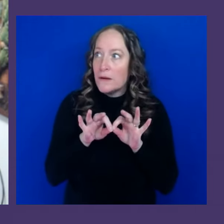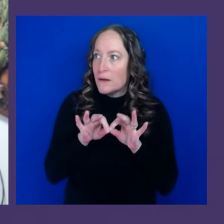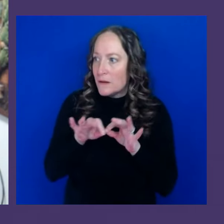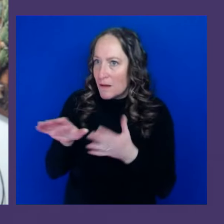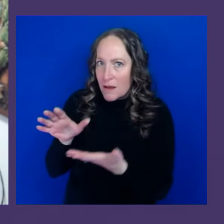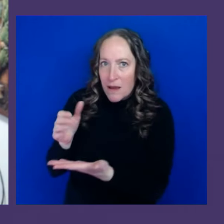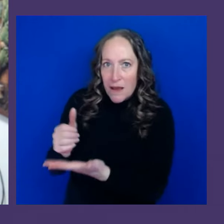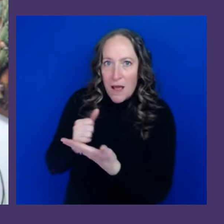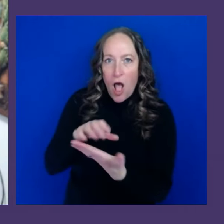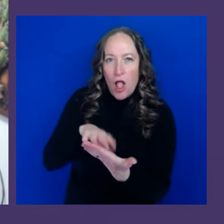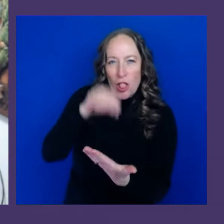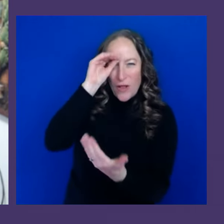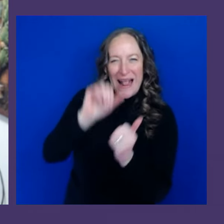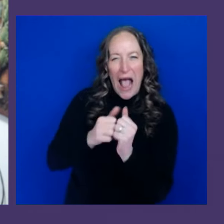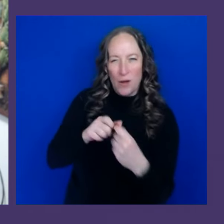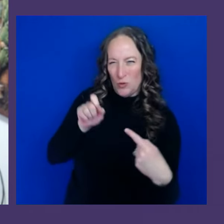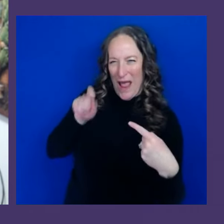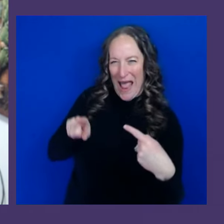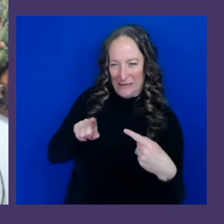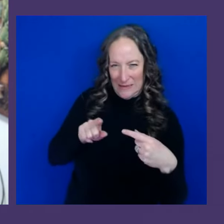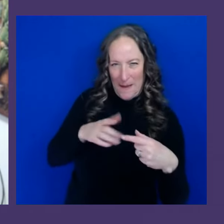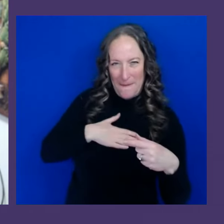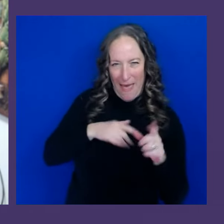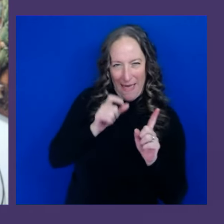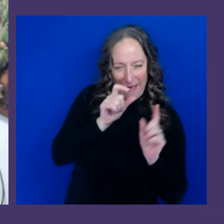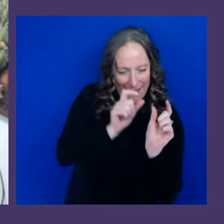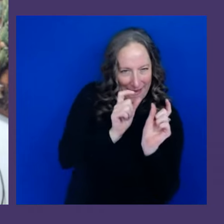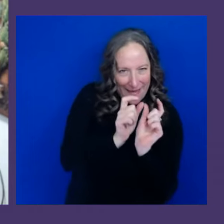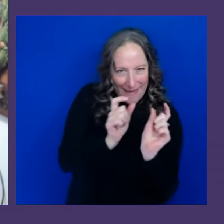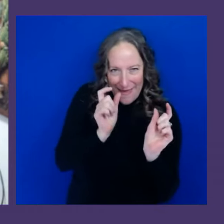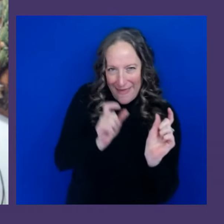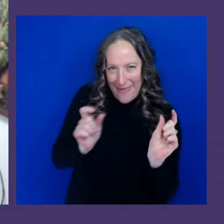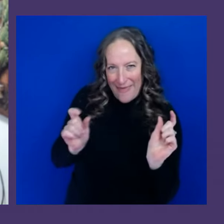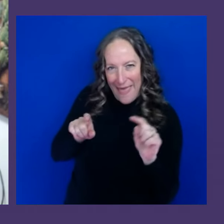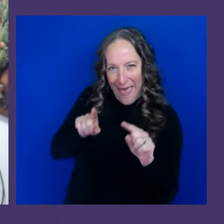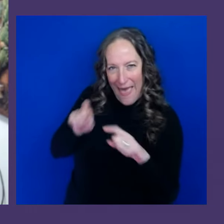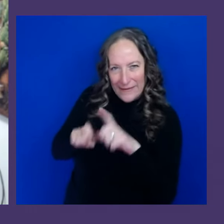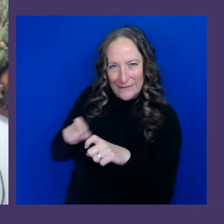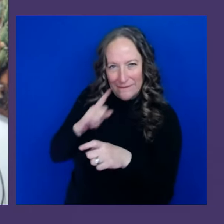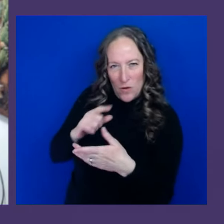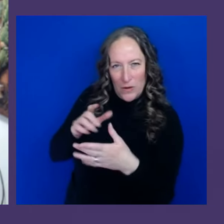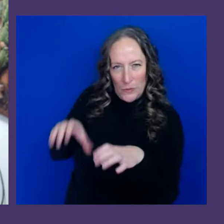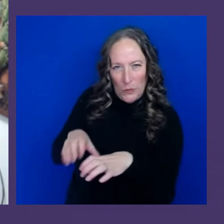your prompts in the way that you ask for it to do something where it can actually